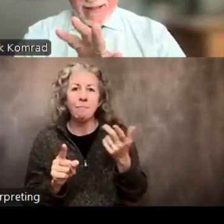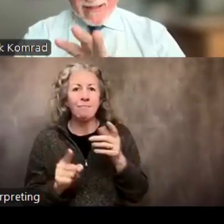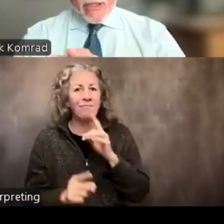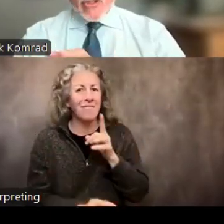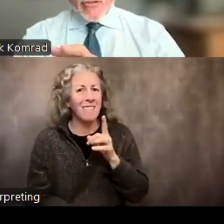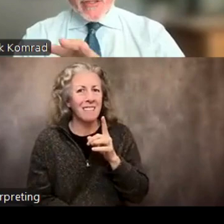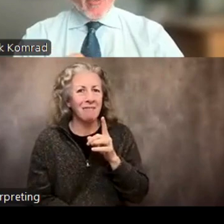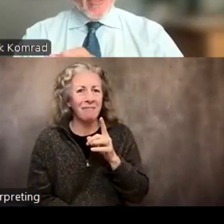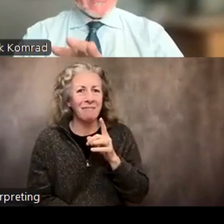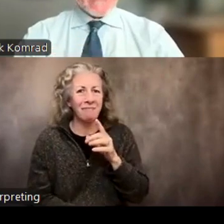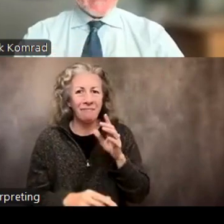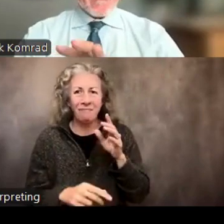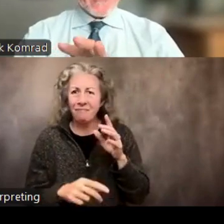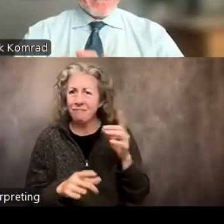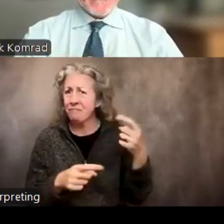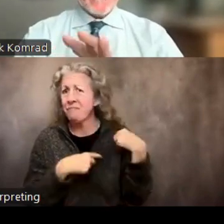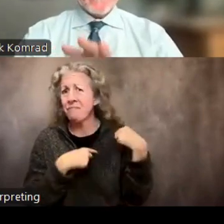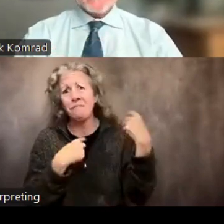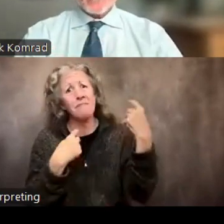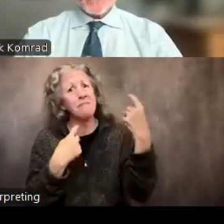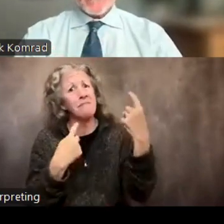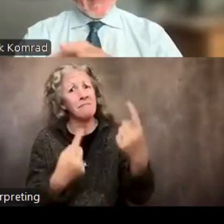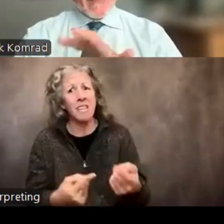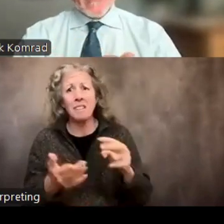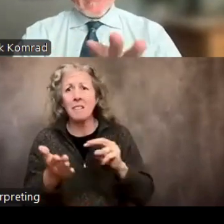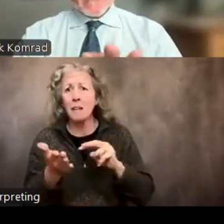centuries long established meaning of this word. And this